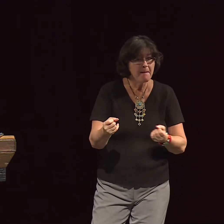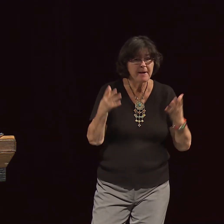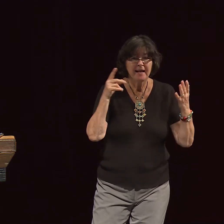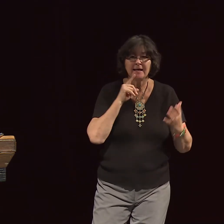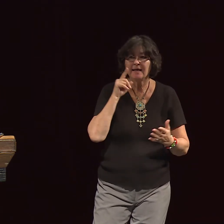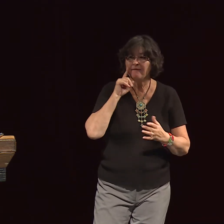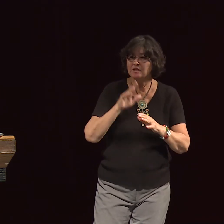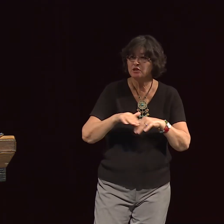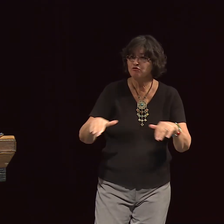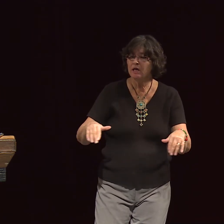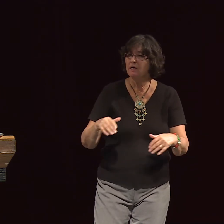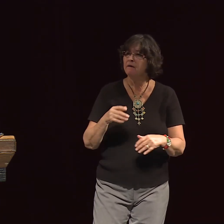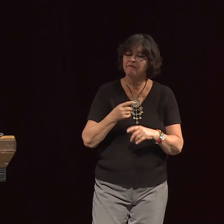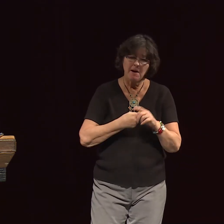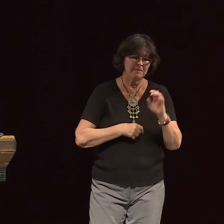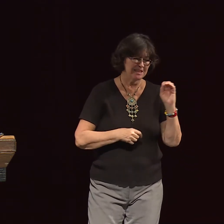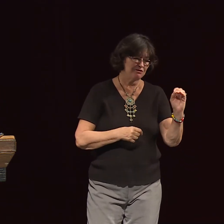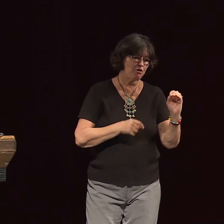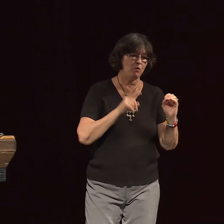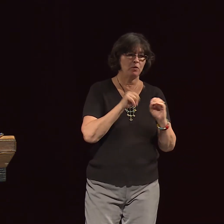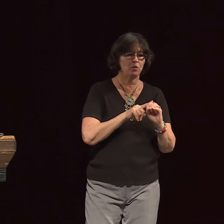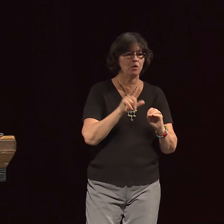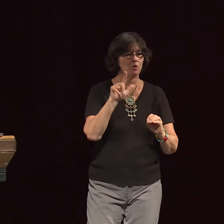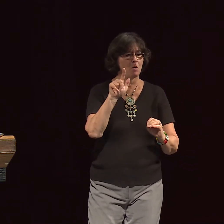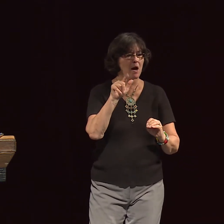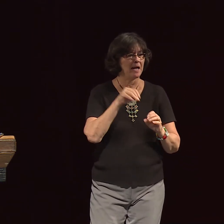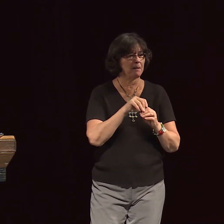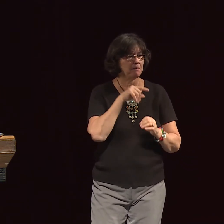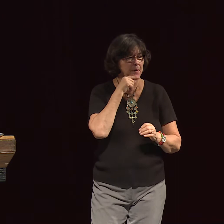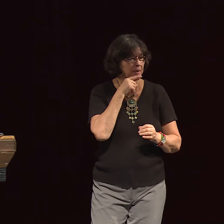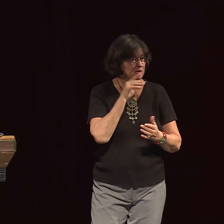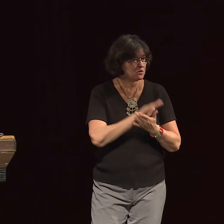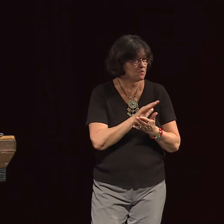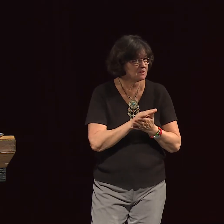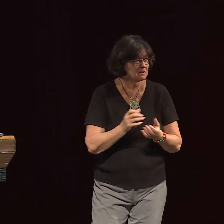there are in your state from ages zero to 21.